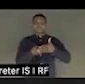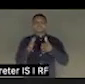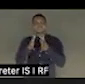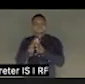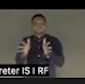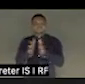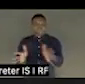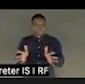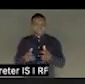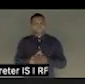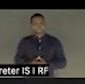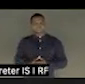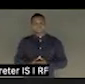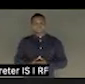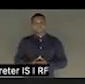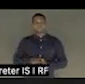You should always be well treated and have